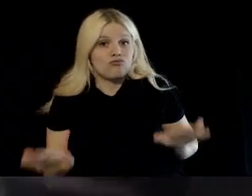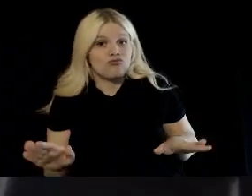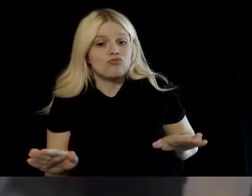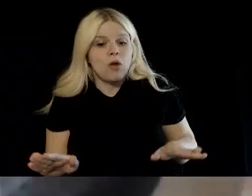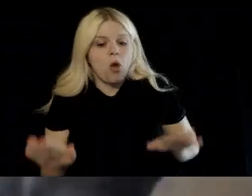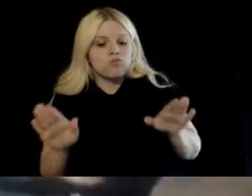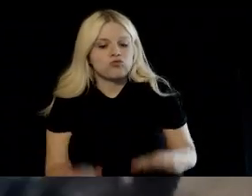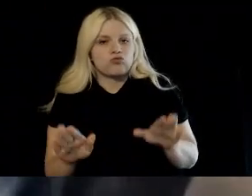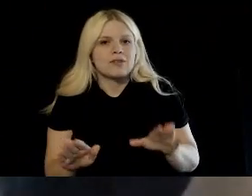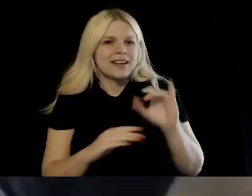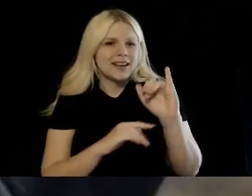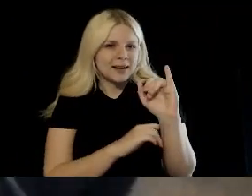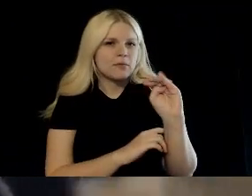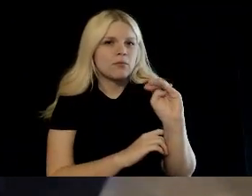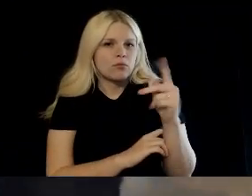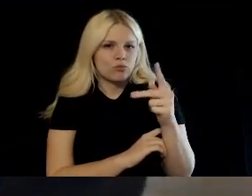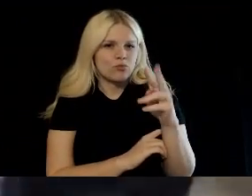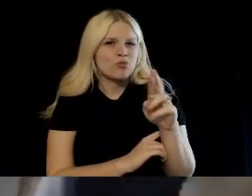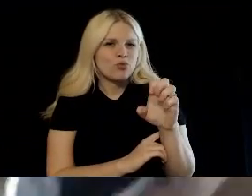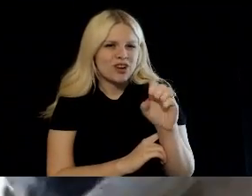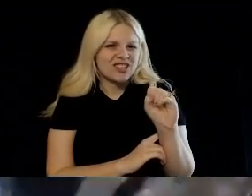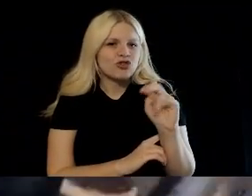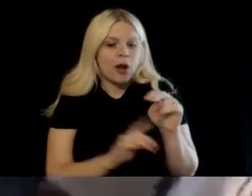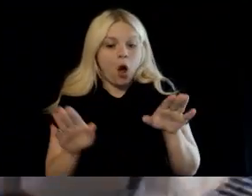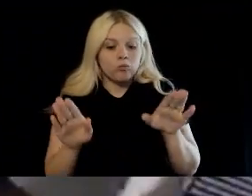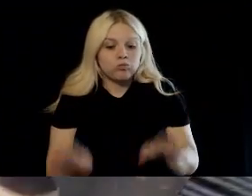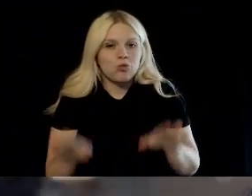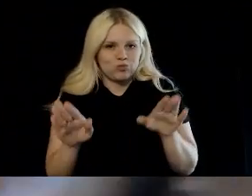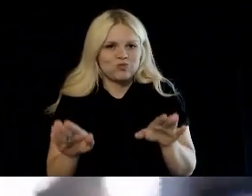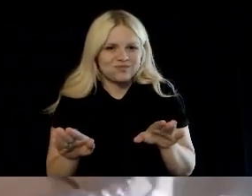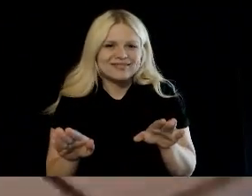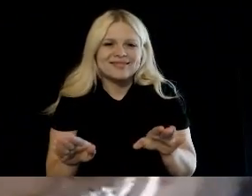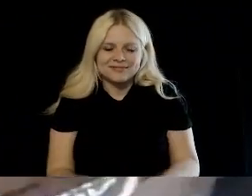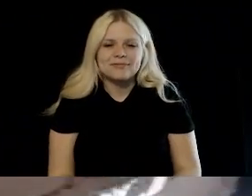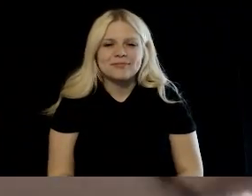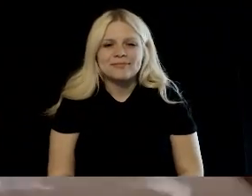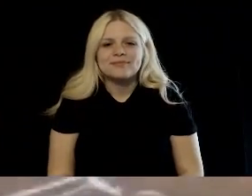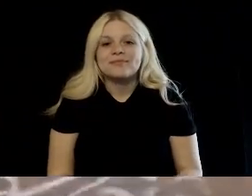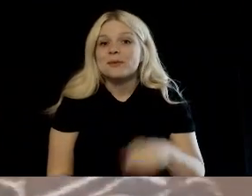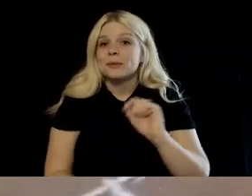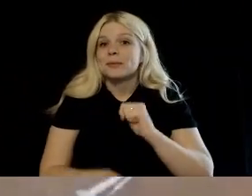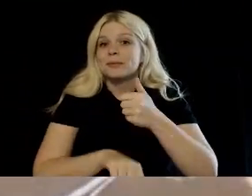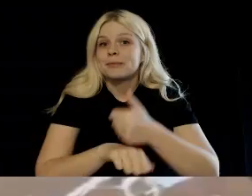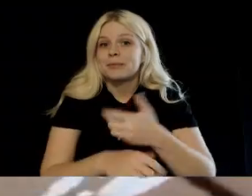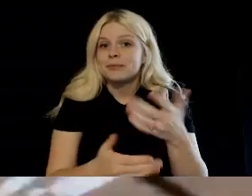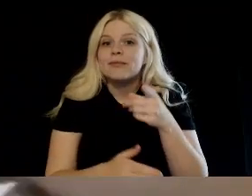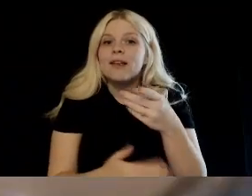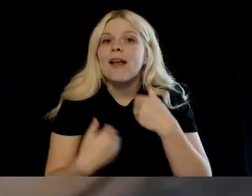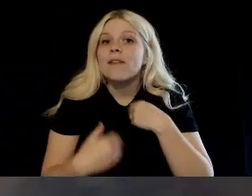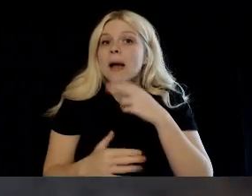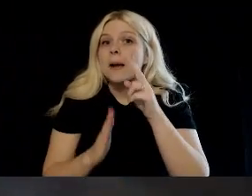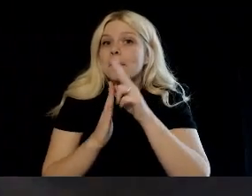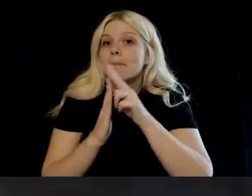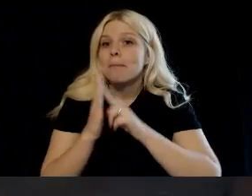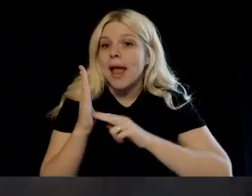of our supplies over here. Michelle: So we've got paint on the cardboard, you've got